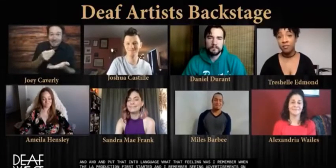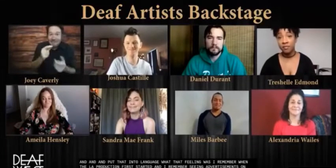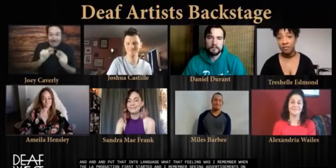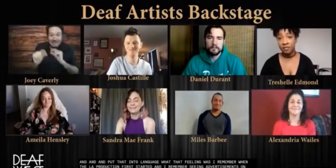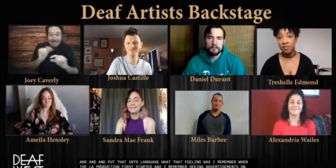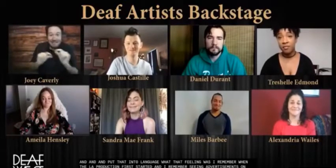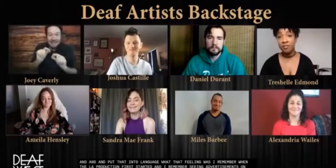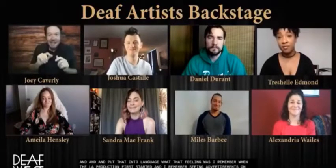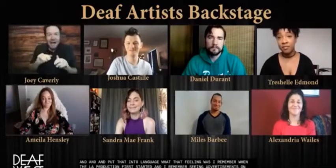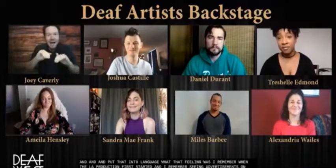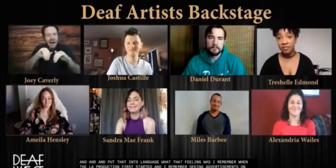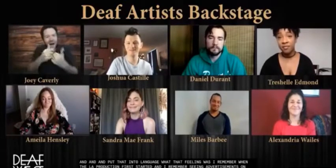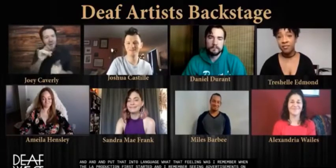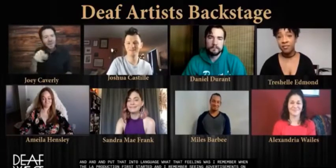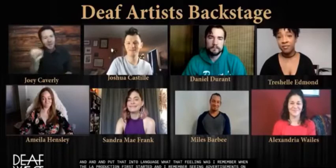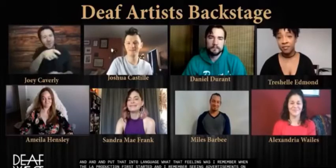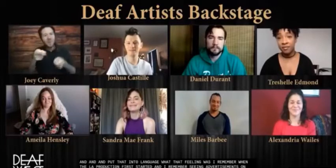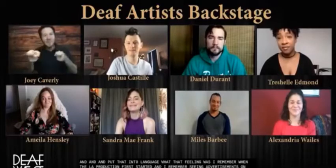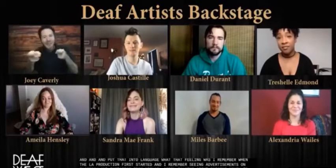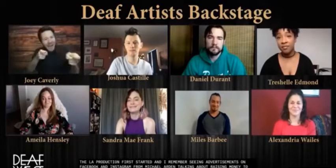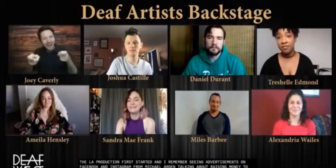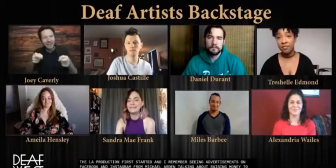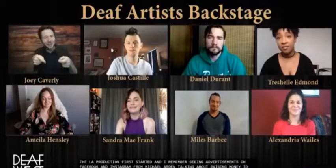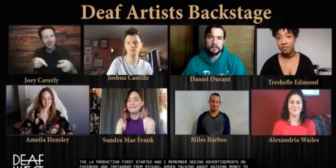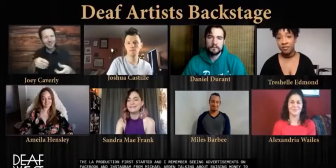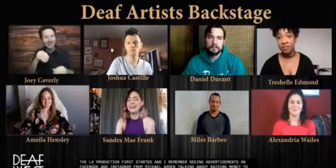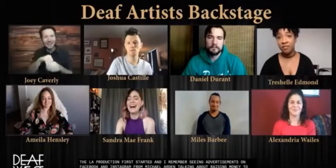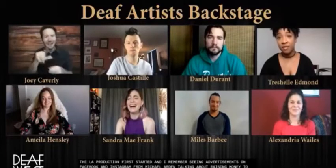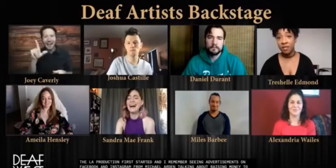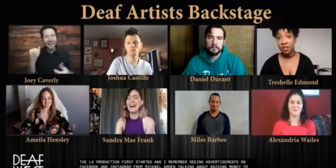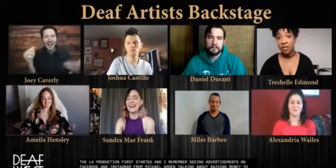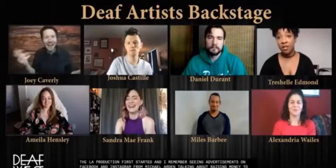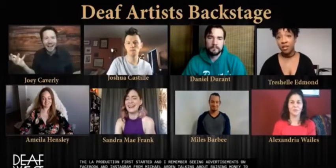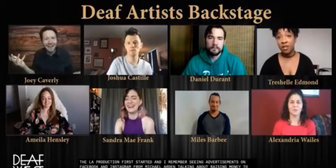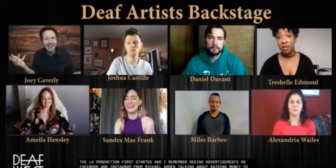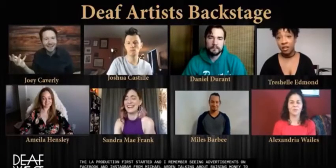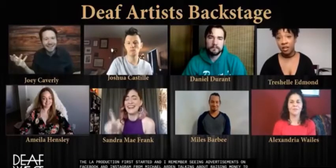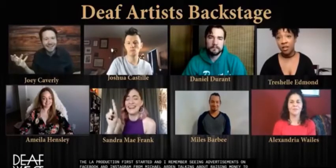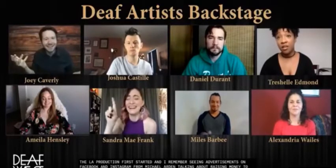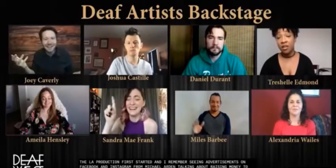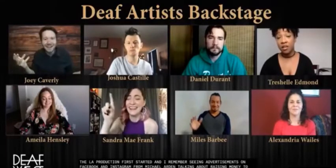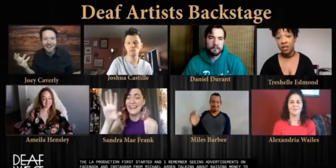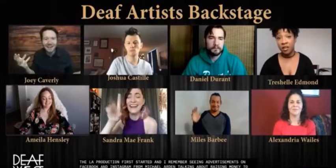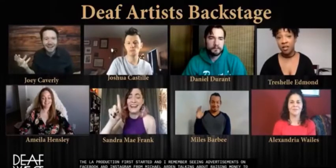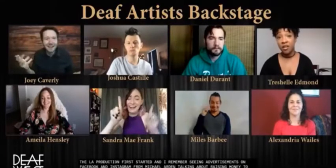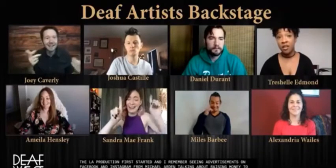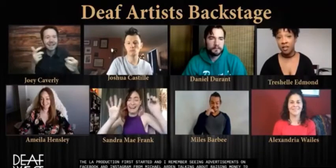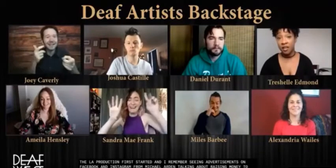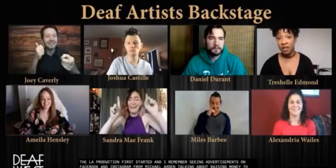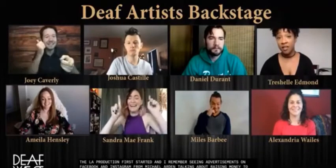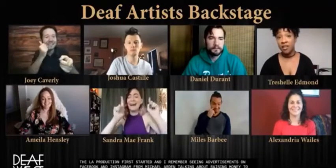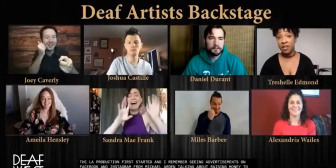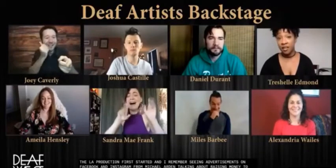Paying pennies and peanuts, making it work. So how did you manage doing that in LA for the first time?